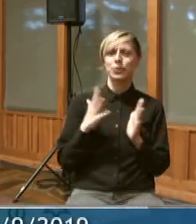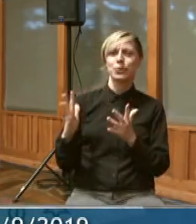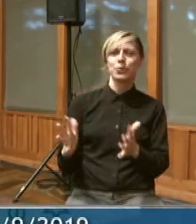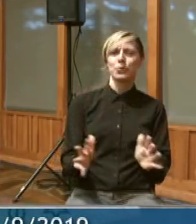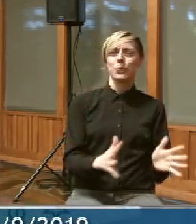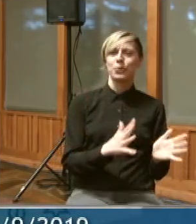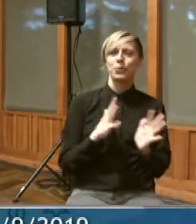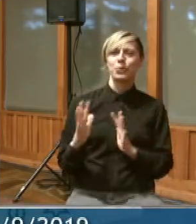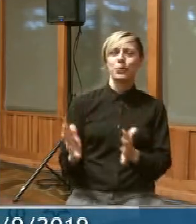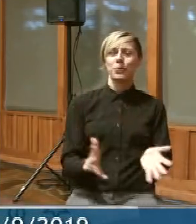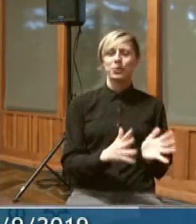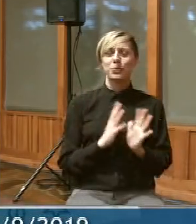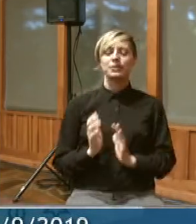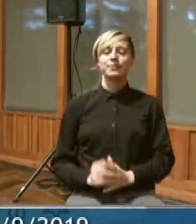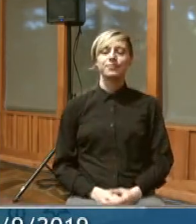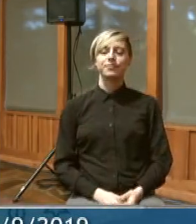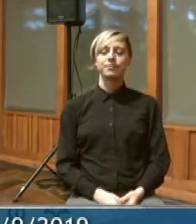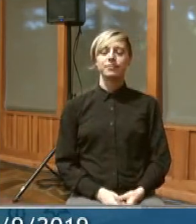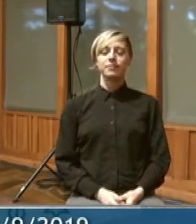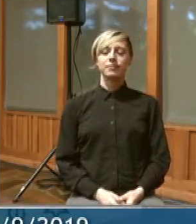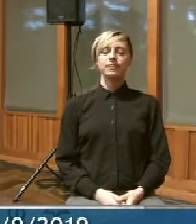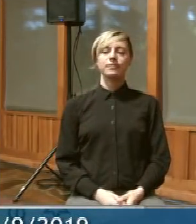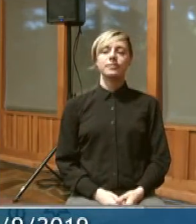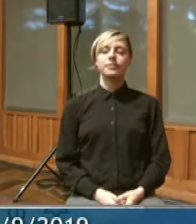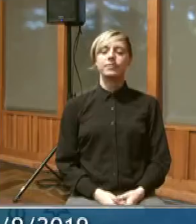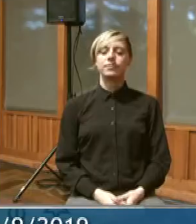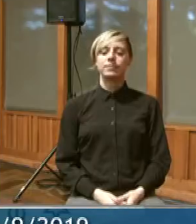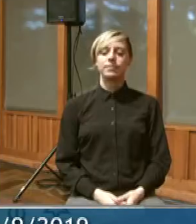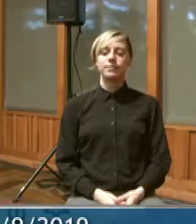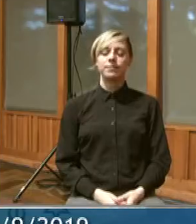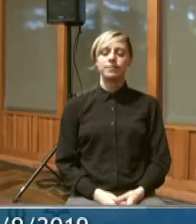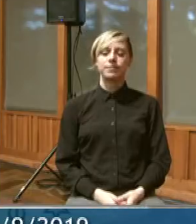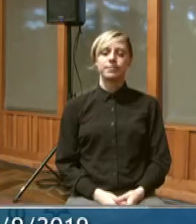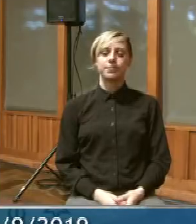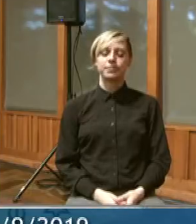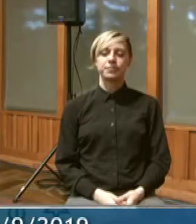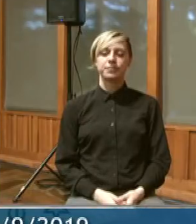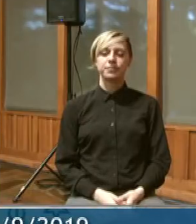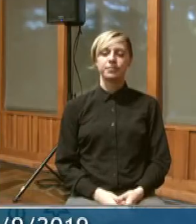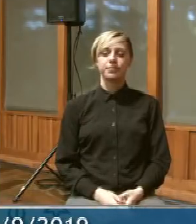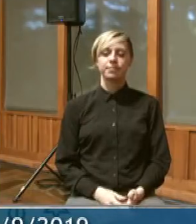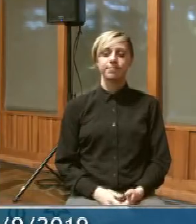OPTION. I'M DONE. THANK YOU.